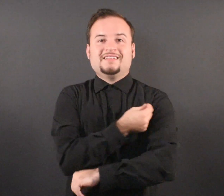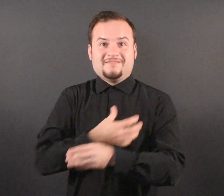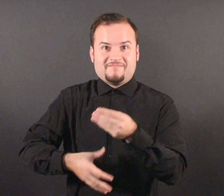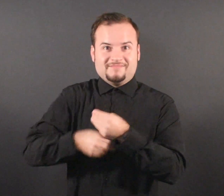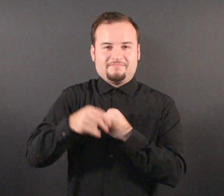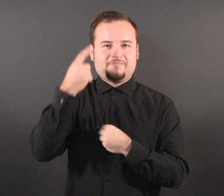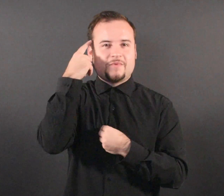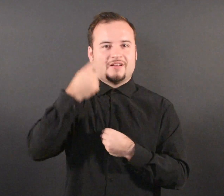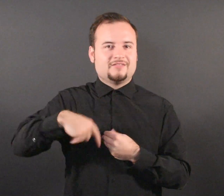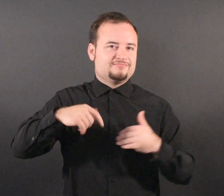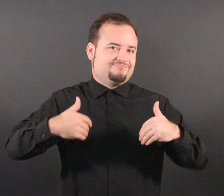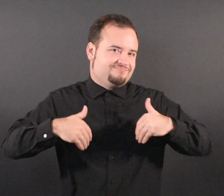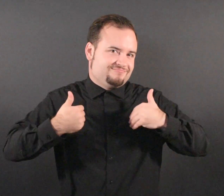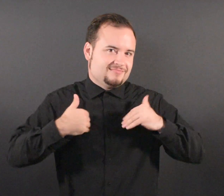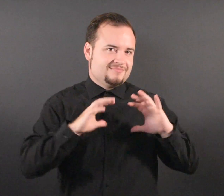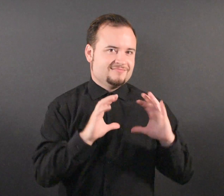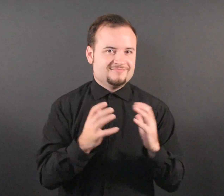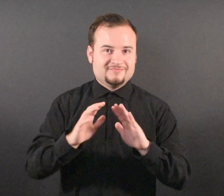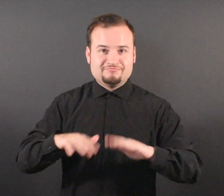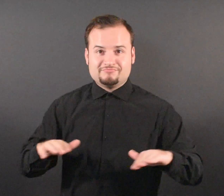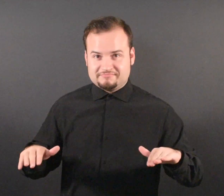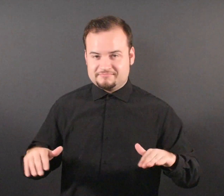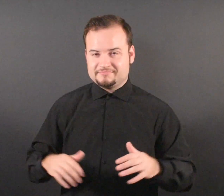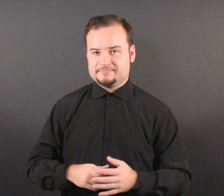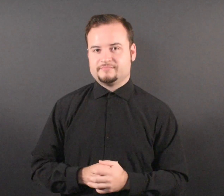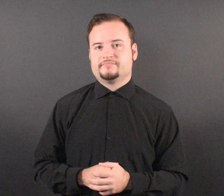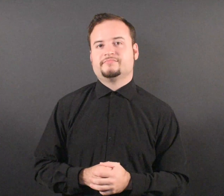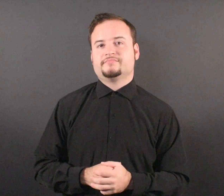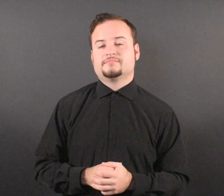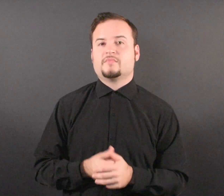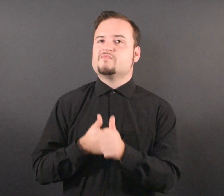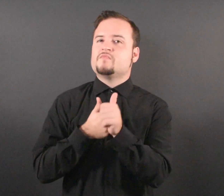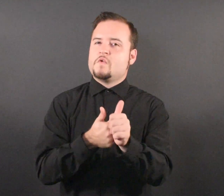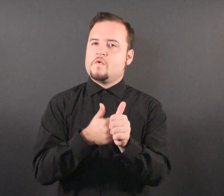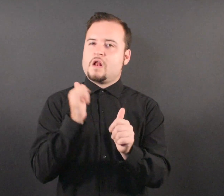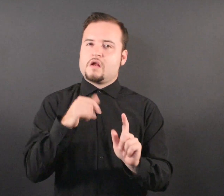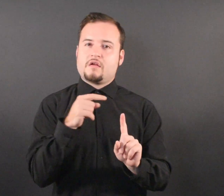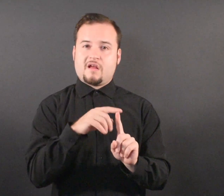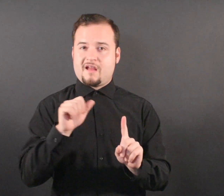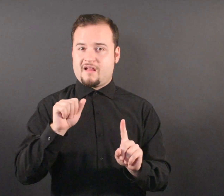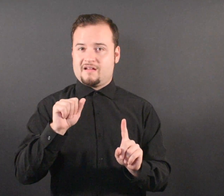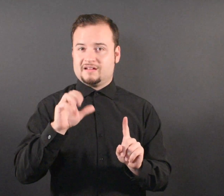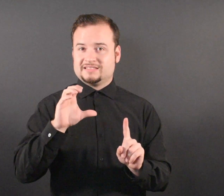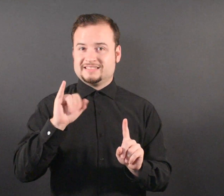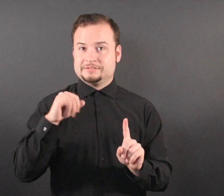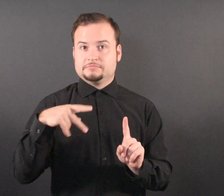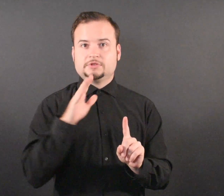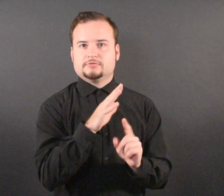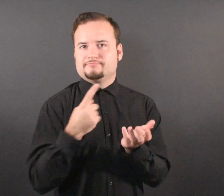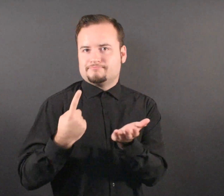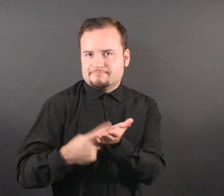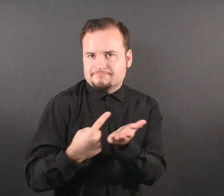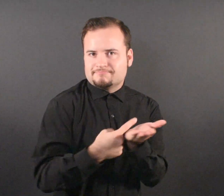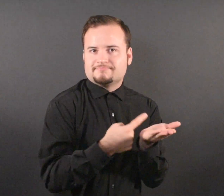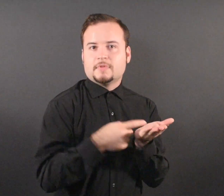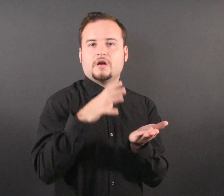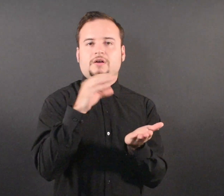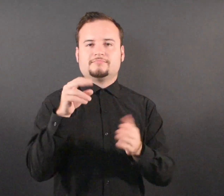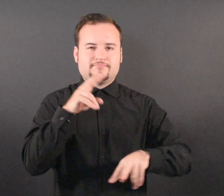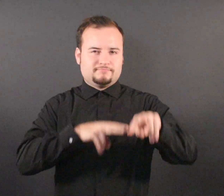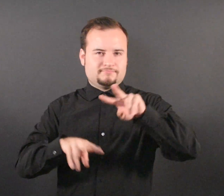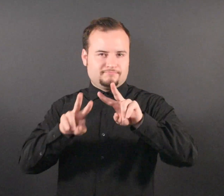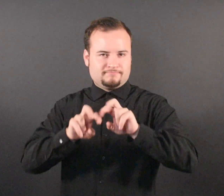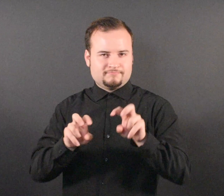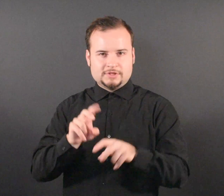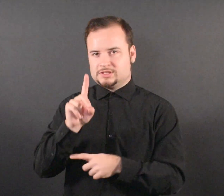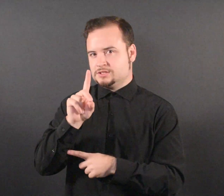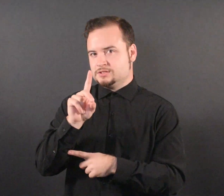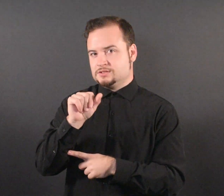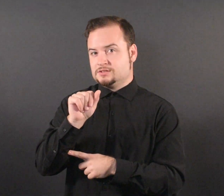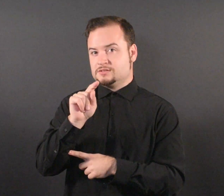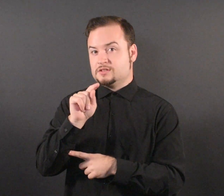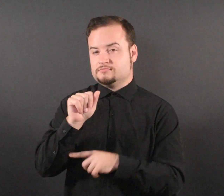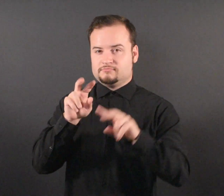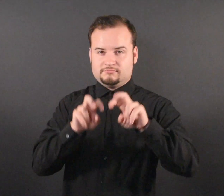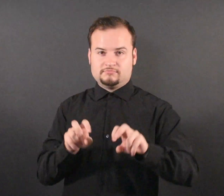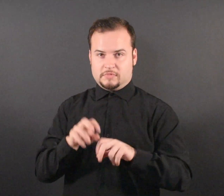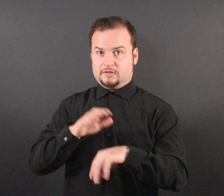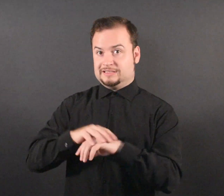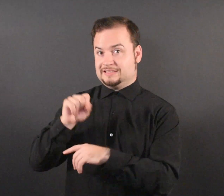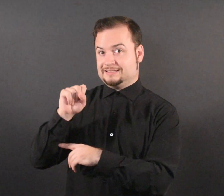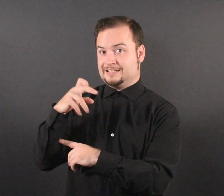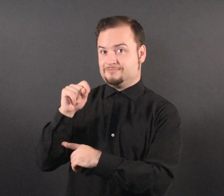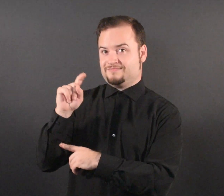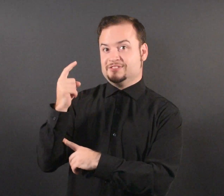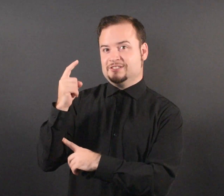other pediatric groups, per the discussion and evaluation of the data by ACIP on Sept. 1, 2022.